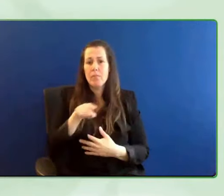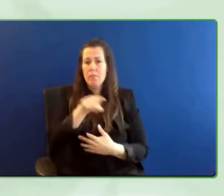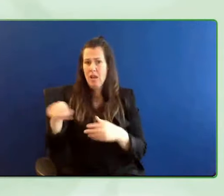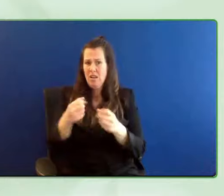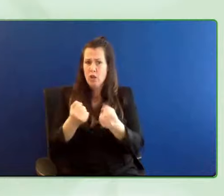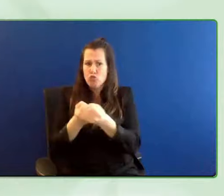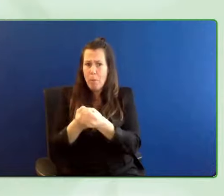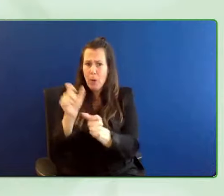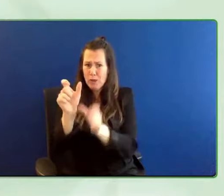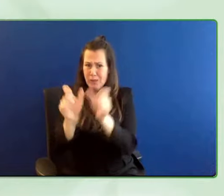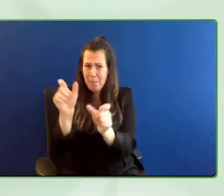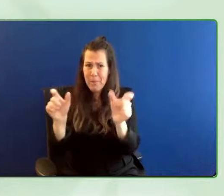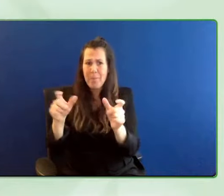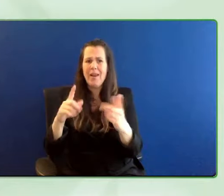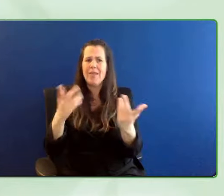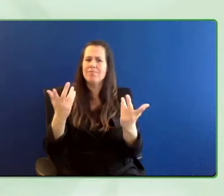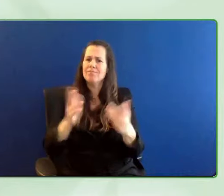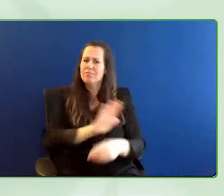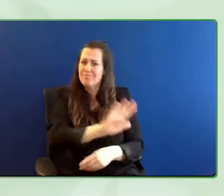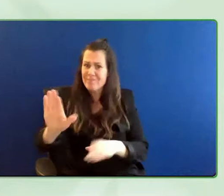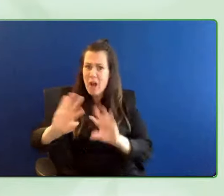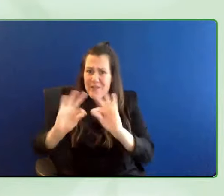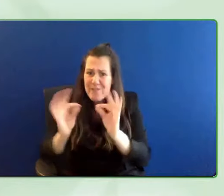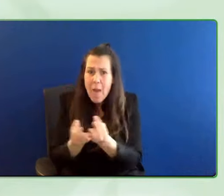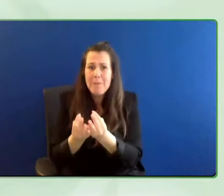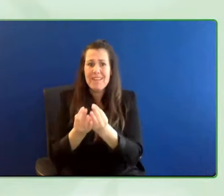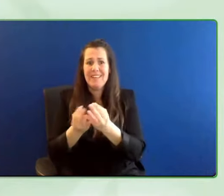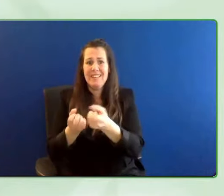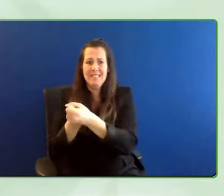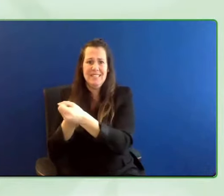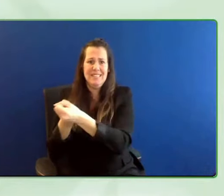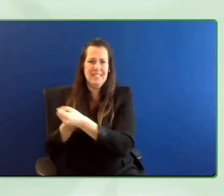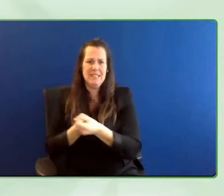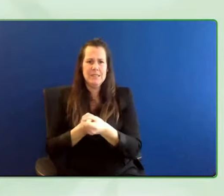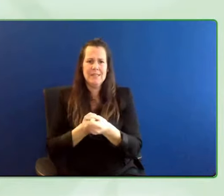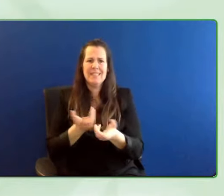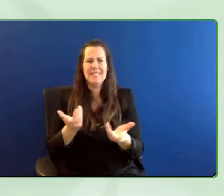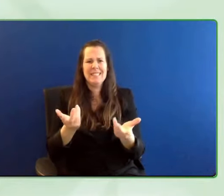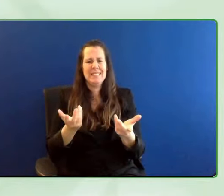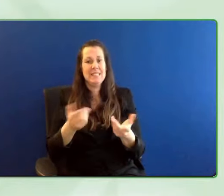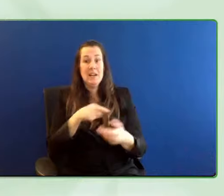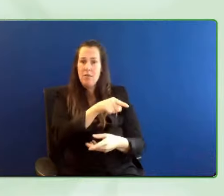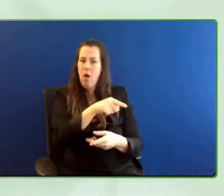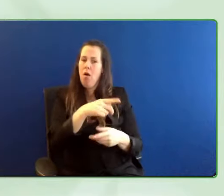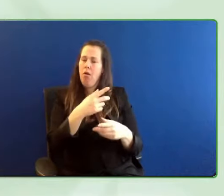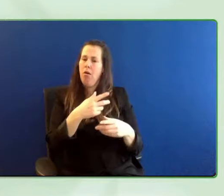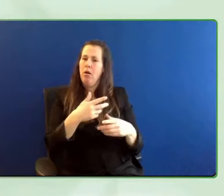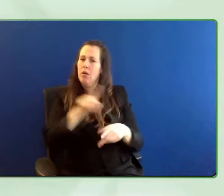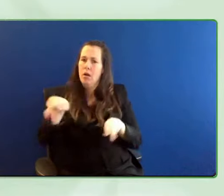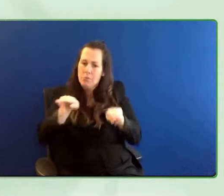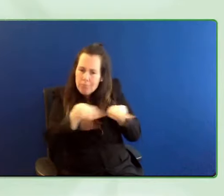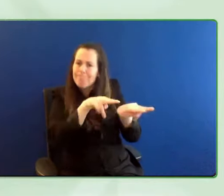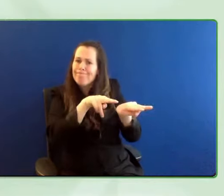we think about disability, probably a lot this week, being at this conference! But it is something we should acknowledge.